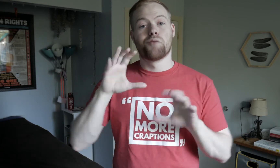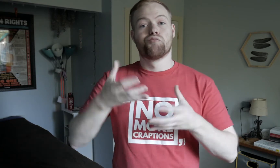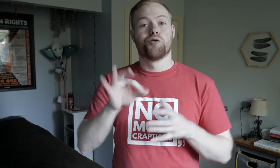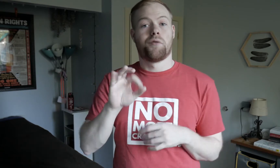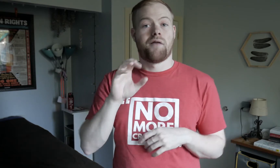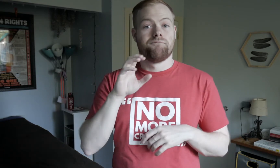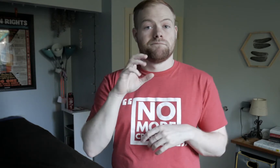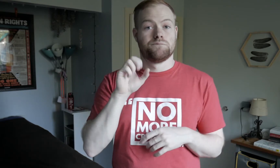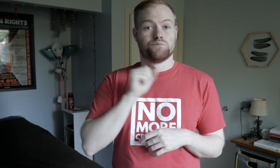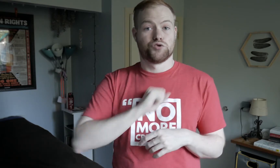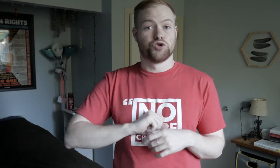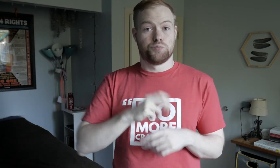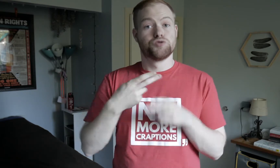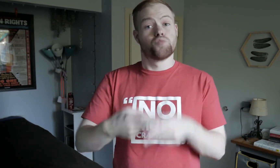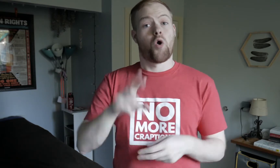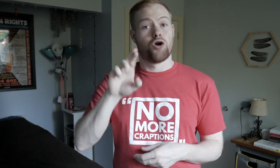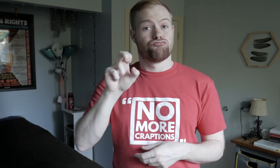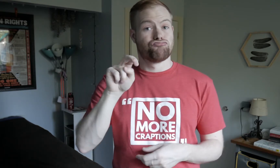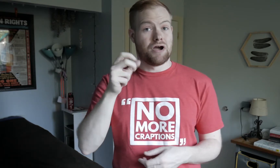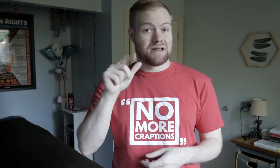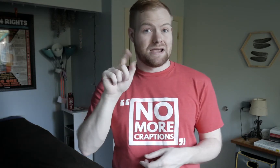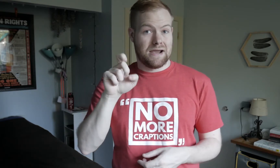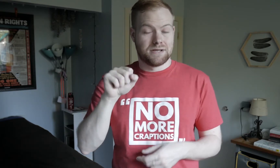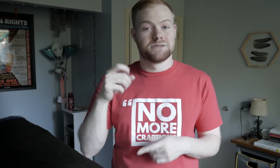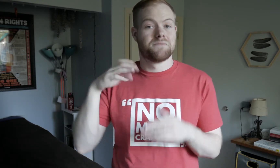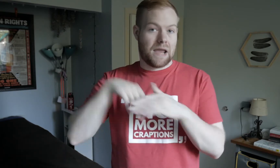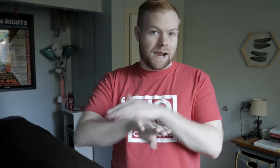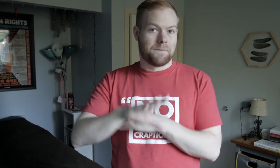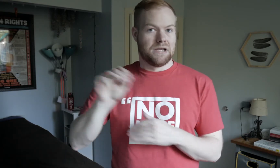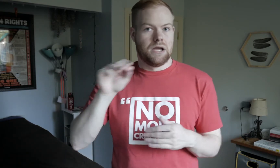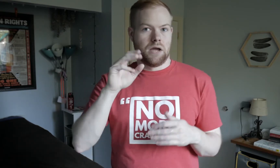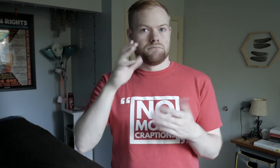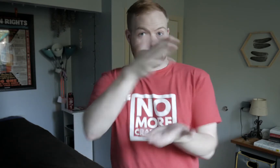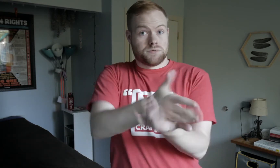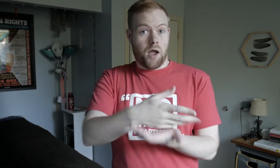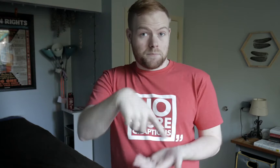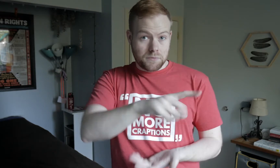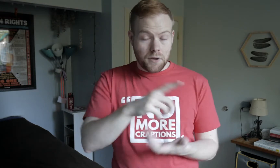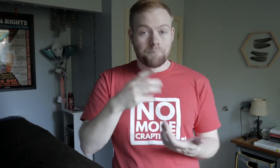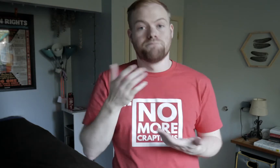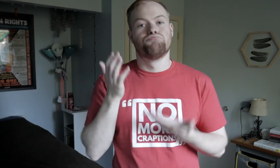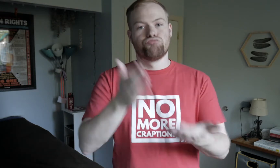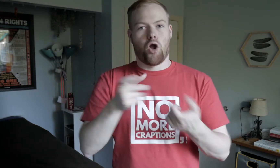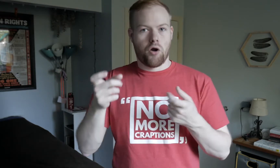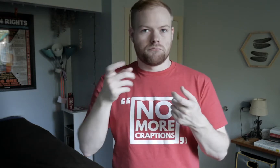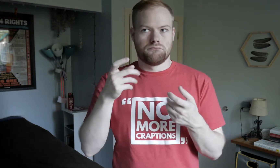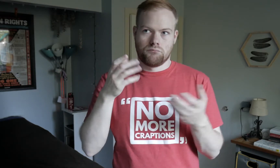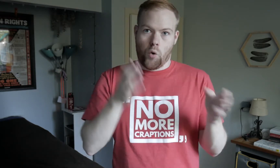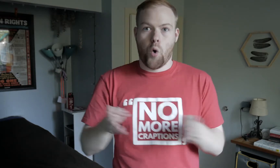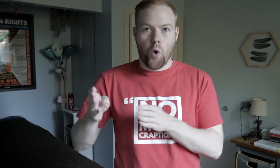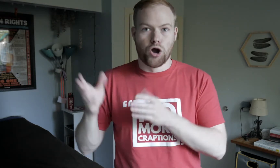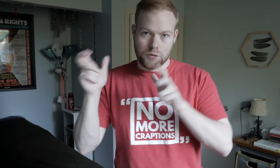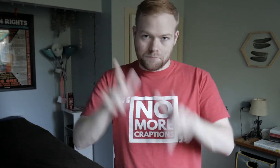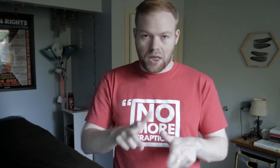A group of supers called Renegades came in and stopped them, brought order back.